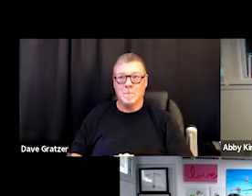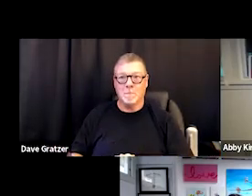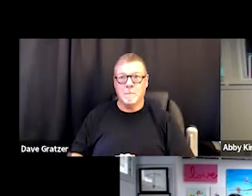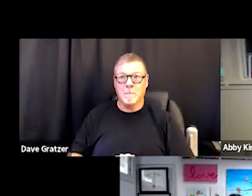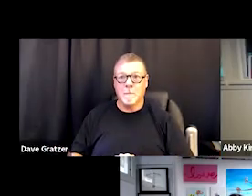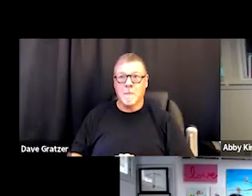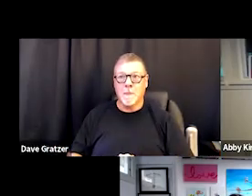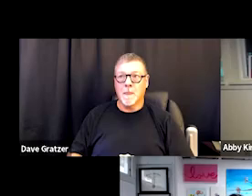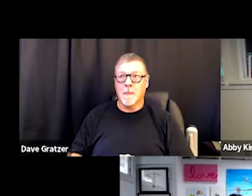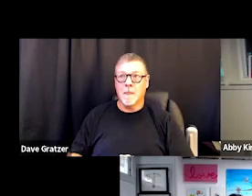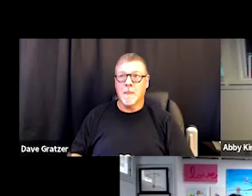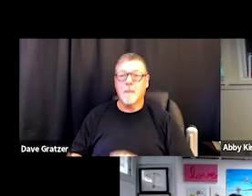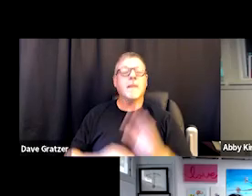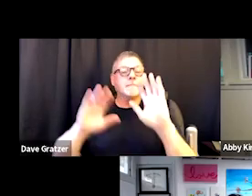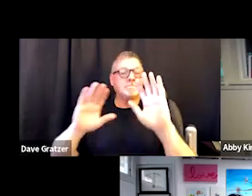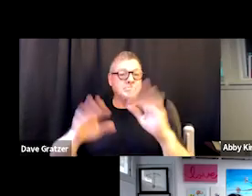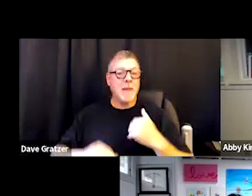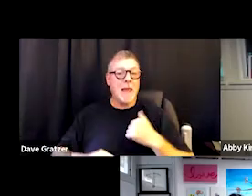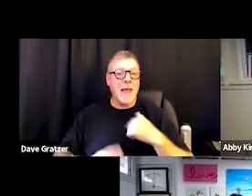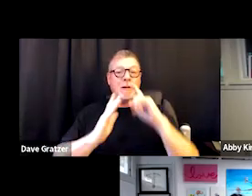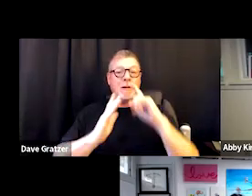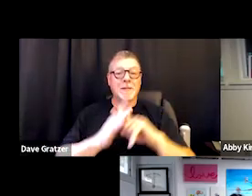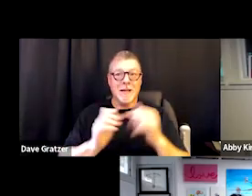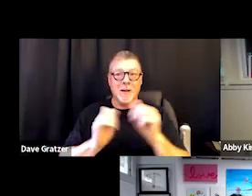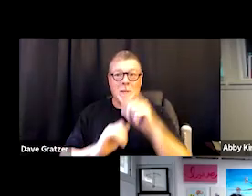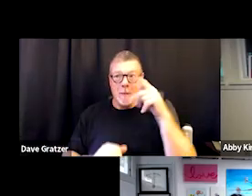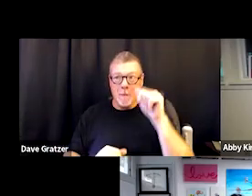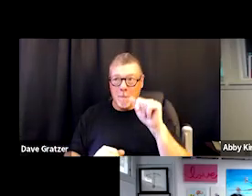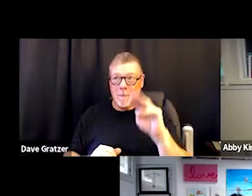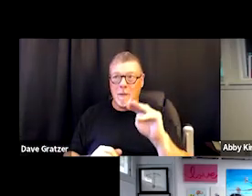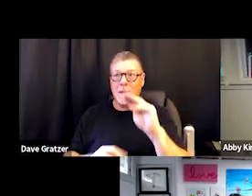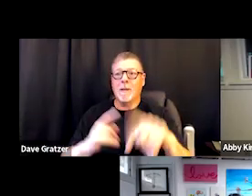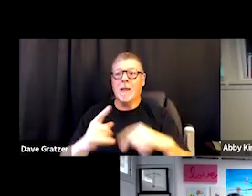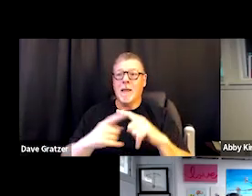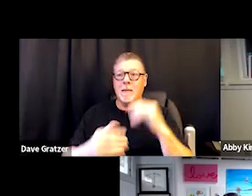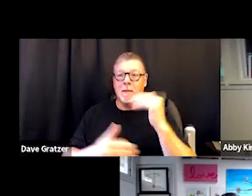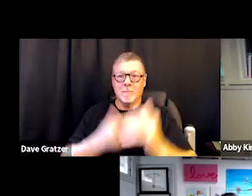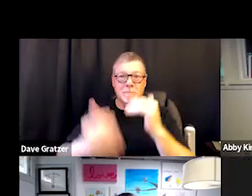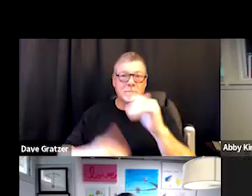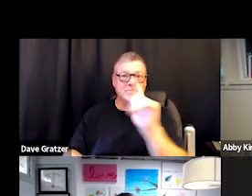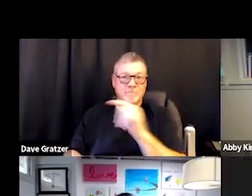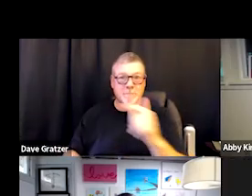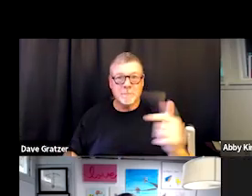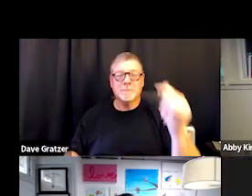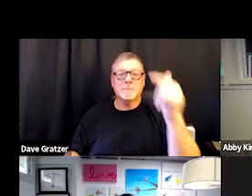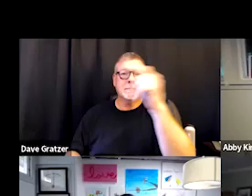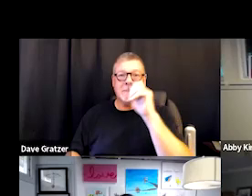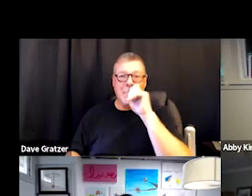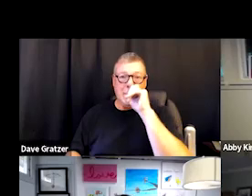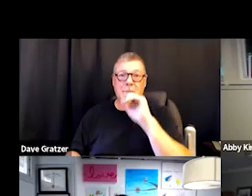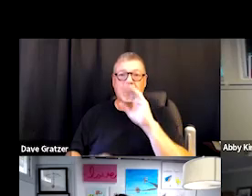So I'm gonna start this question with Pam, and then let's move through the liaisons to kind of give your best advice.